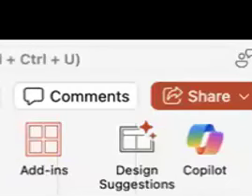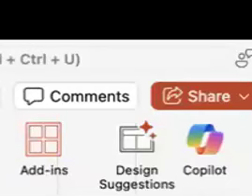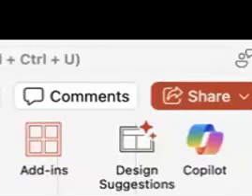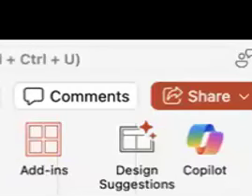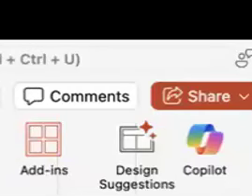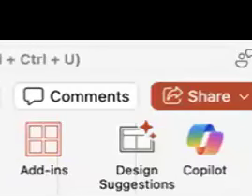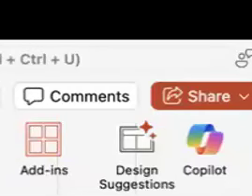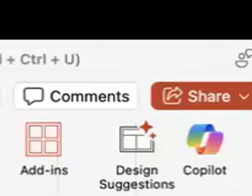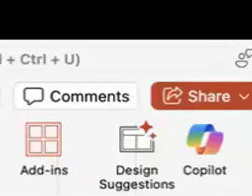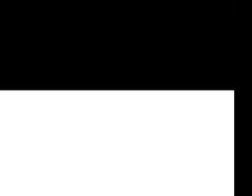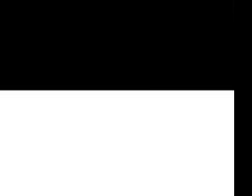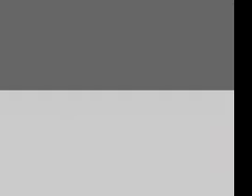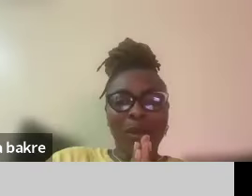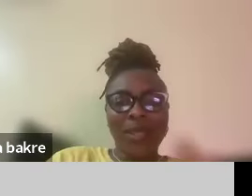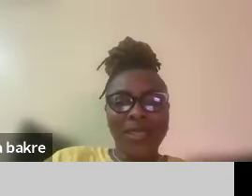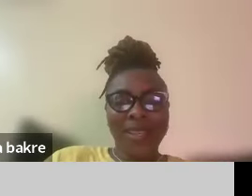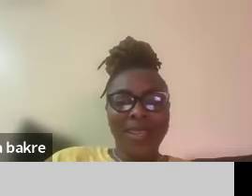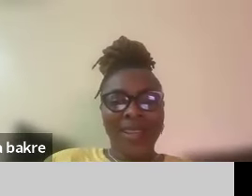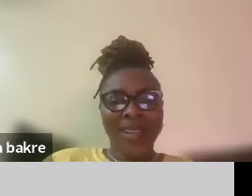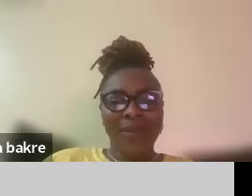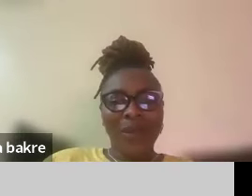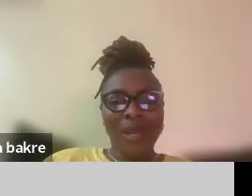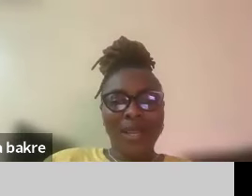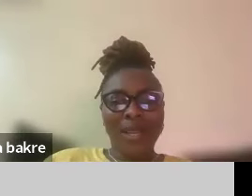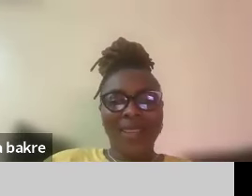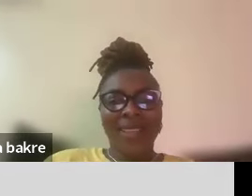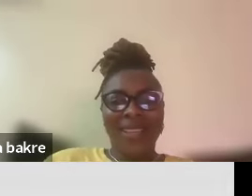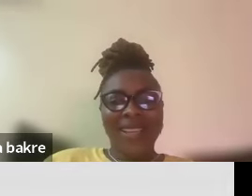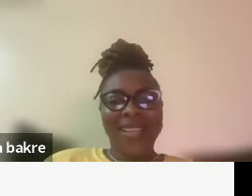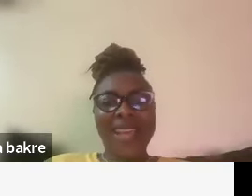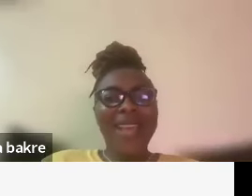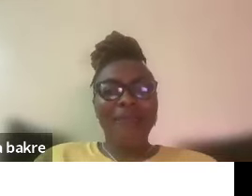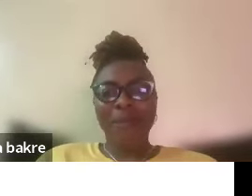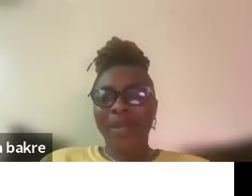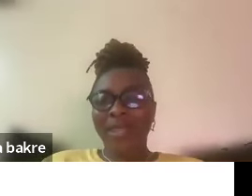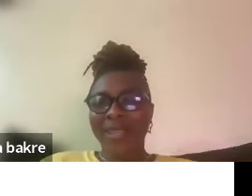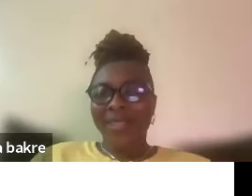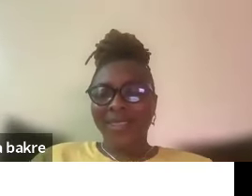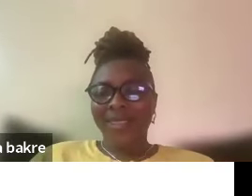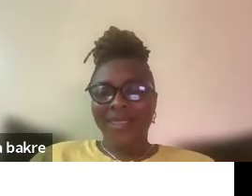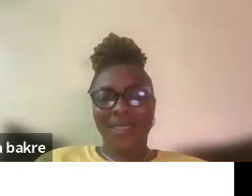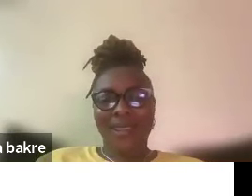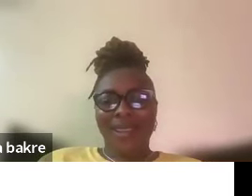sola bakre: Please. I just pay network doesn't, and give us further. sola bakre: And everybody can see this.